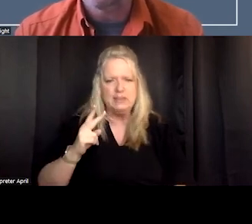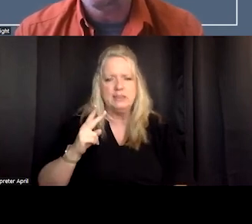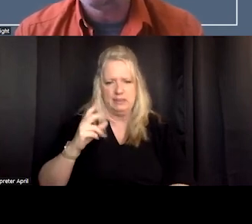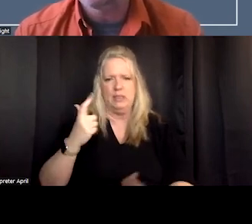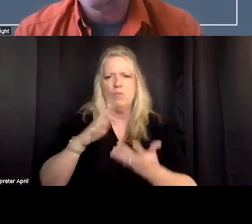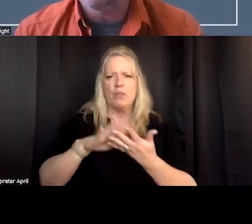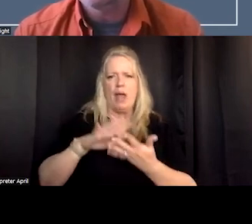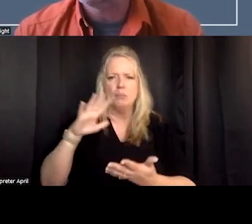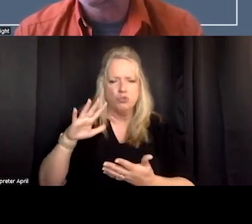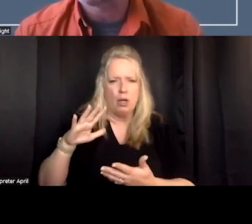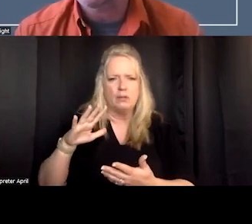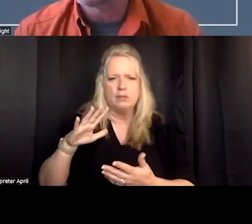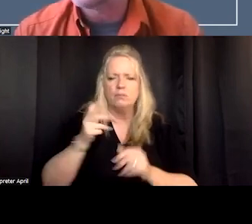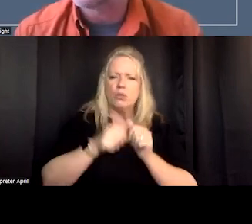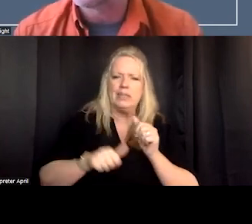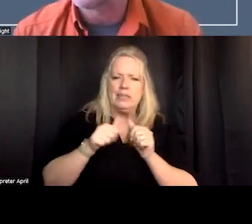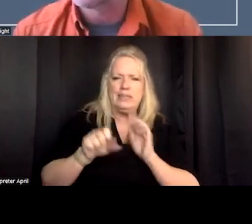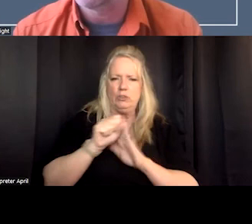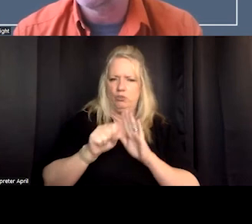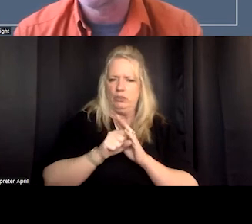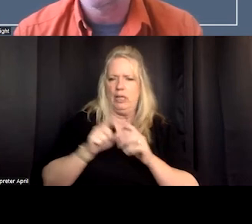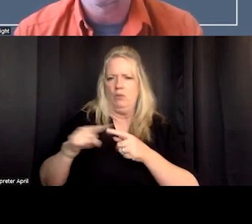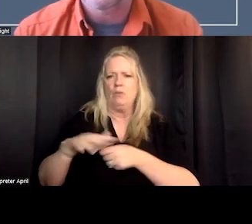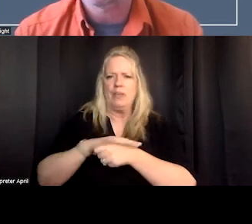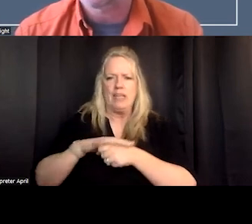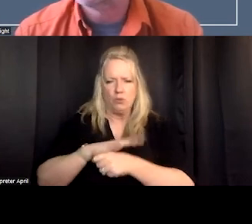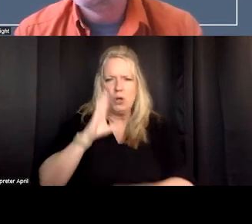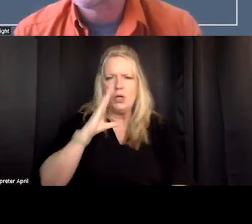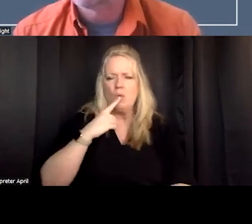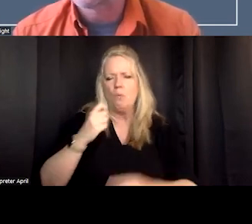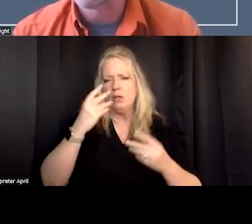OF OF, EACH STATE OR TERRITORY, TERRITORY WILL TELL YOU, GIVE YOU A SNAPSHOT OF WHAT THEIR